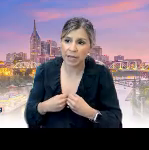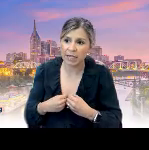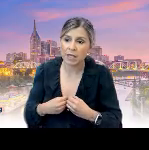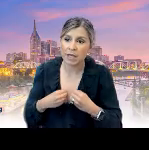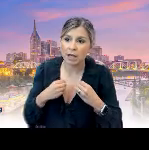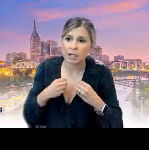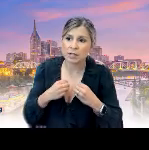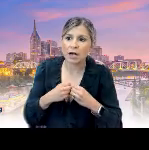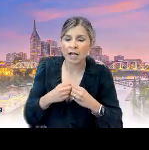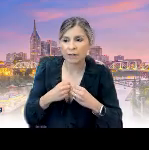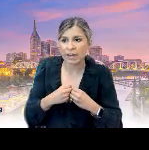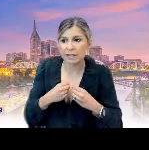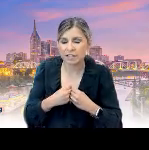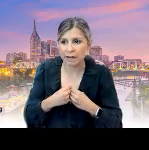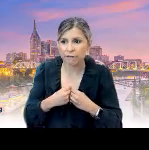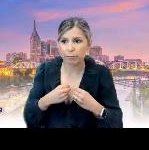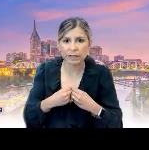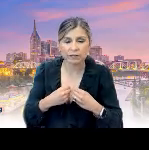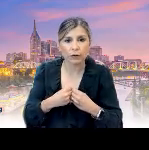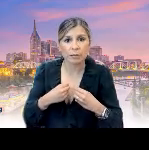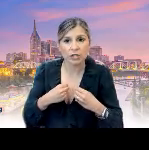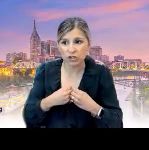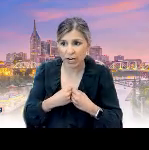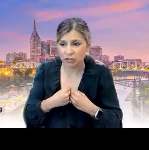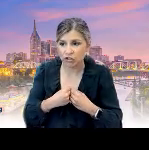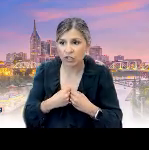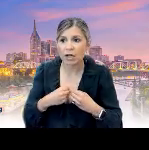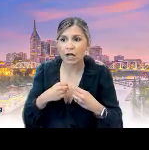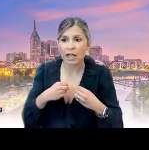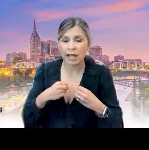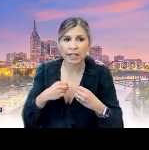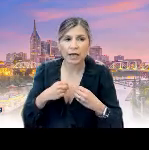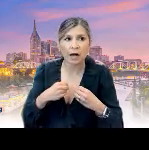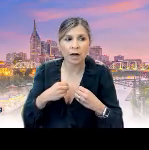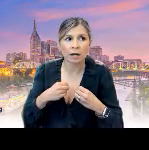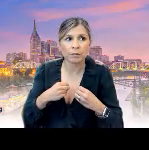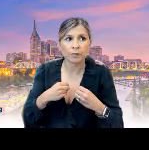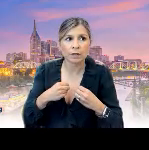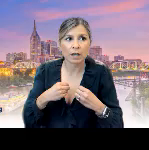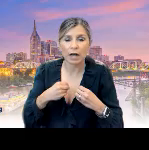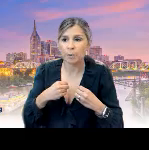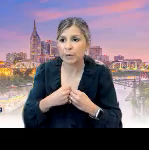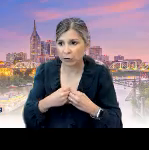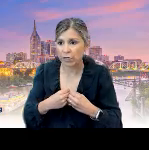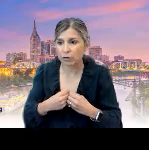disabilities and not make not having a safe place for them to change a a barrier